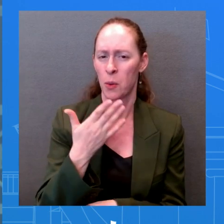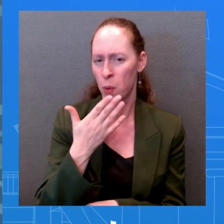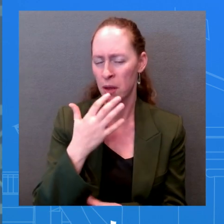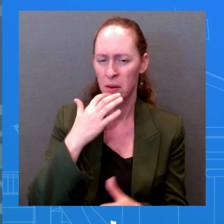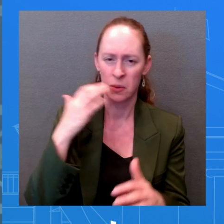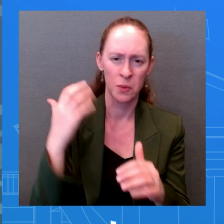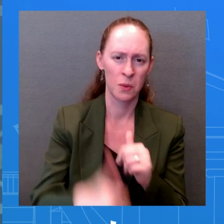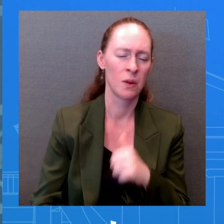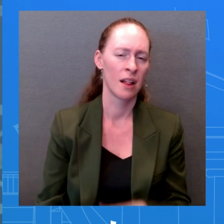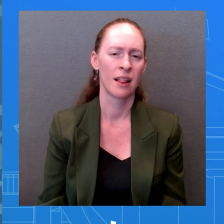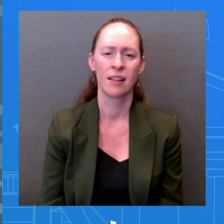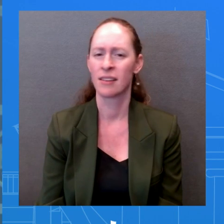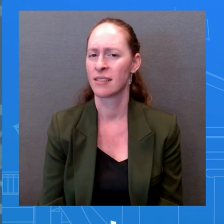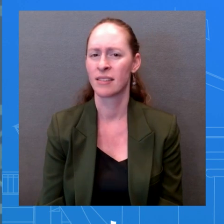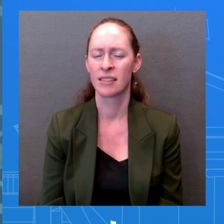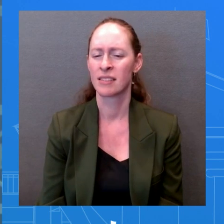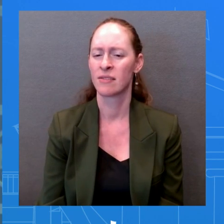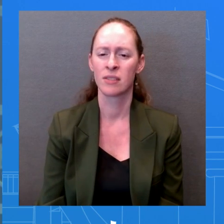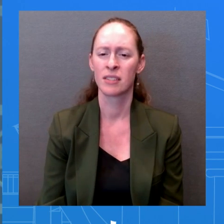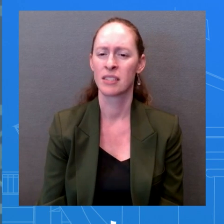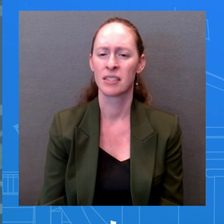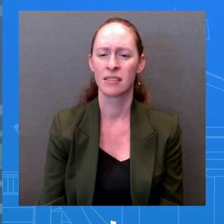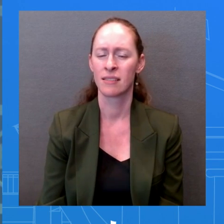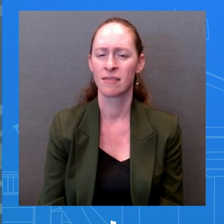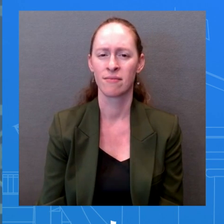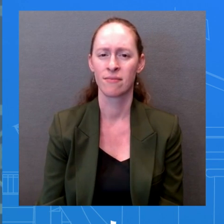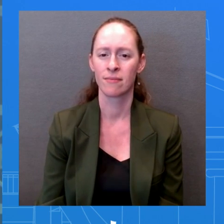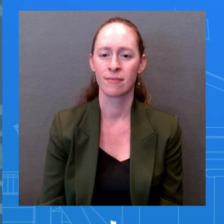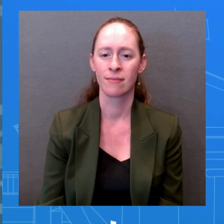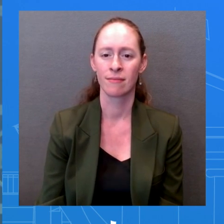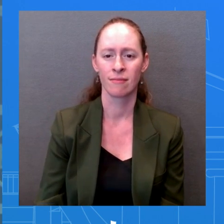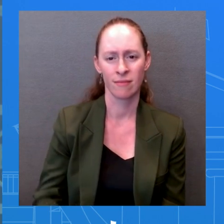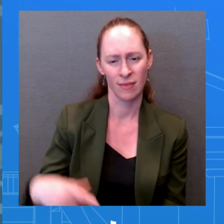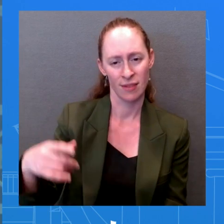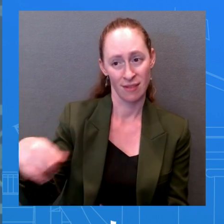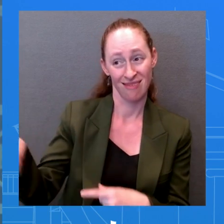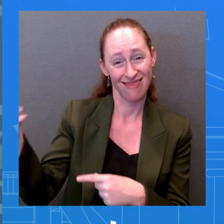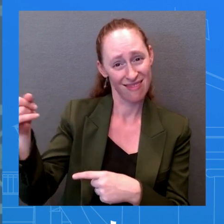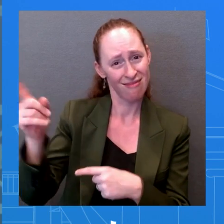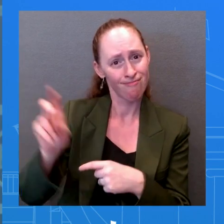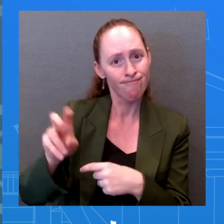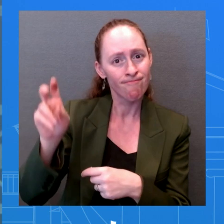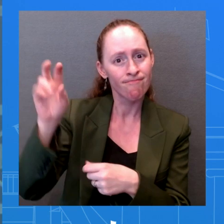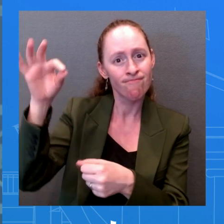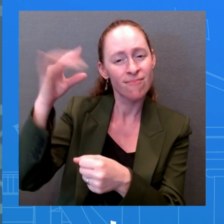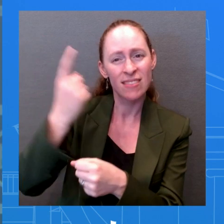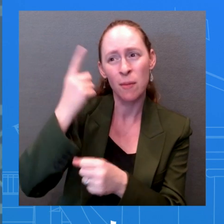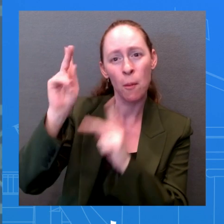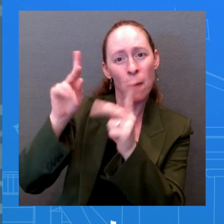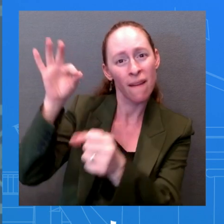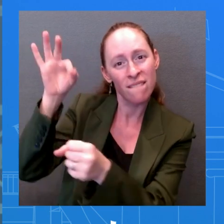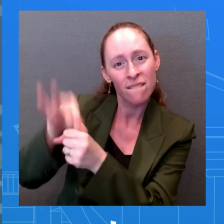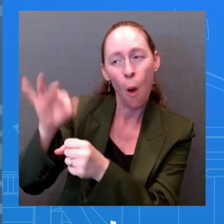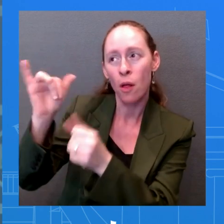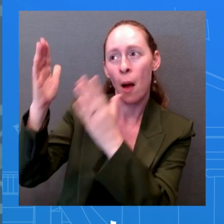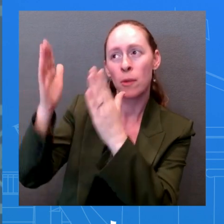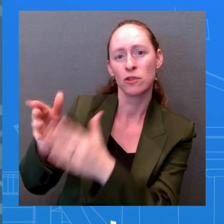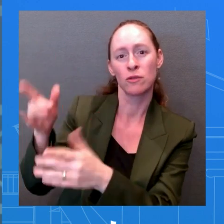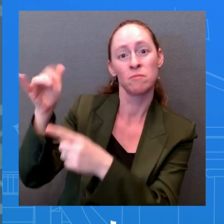the people who have power, the people who are elected by their constituencies -- to behave in this way.